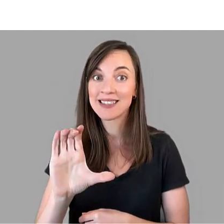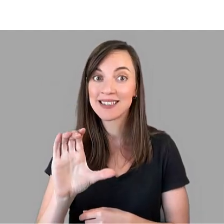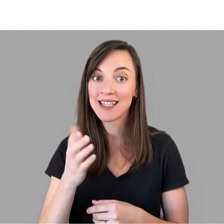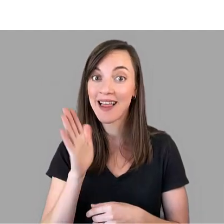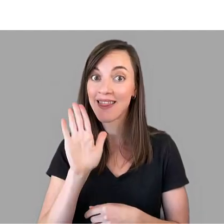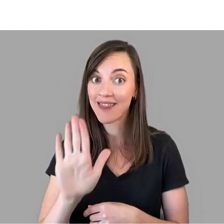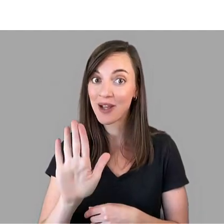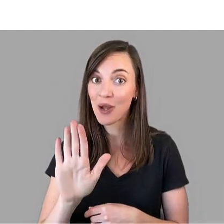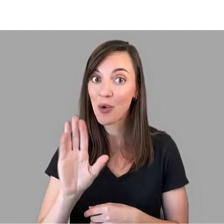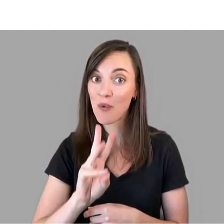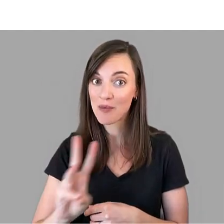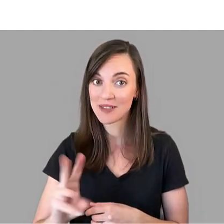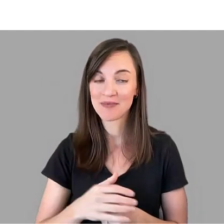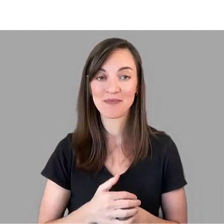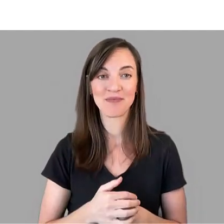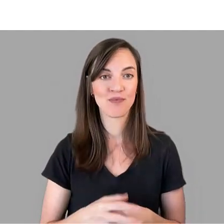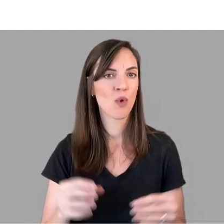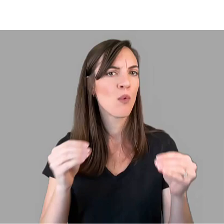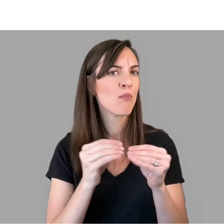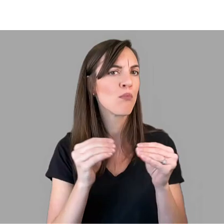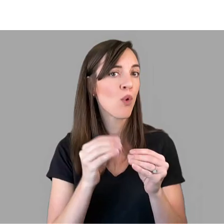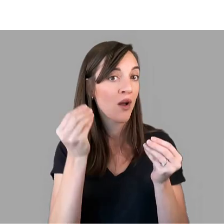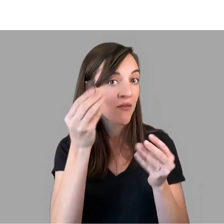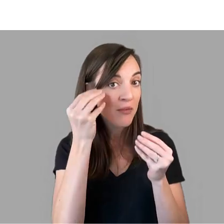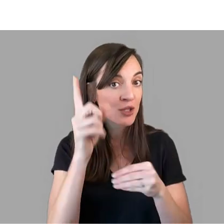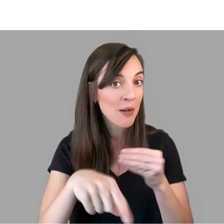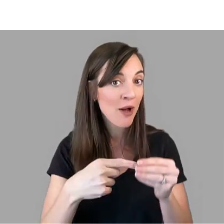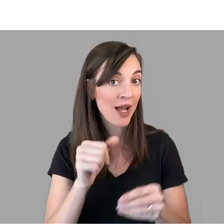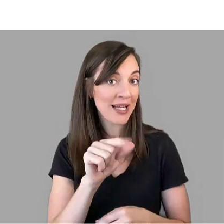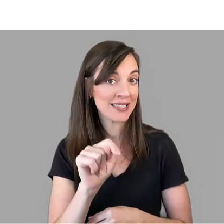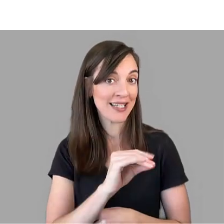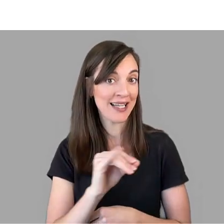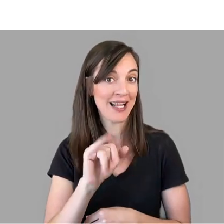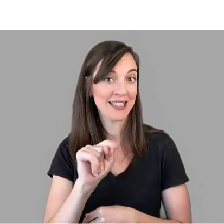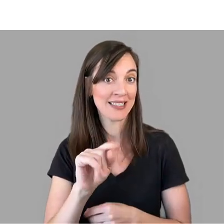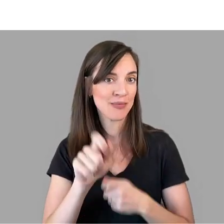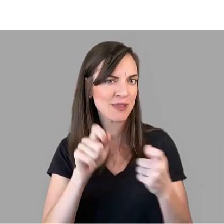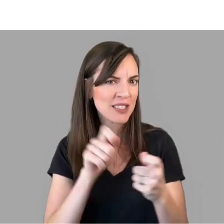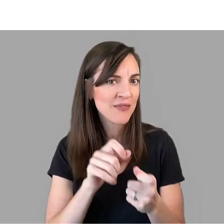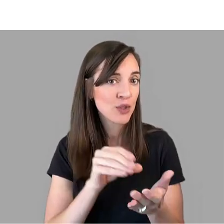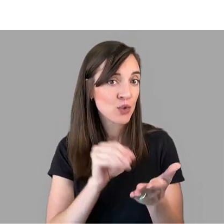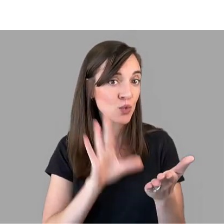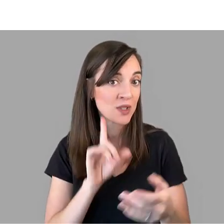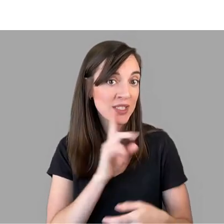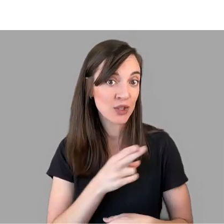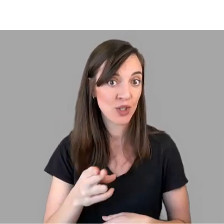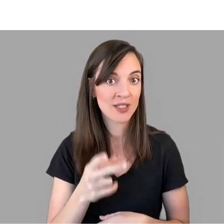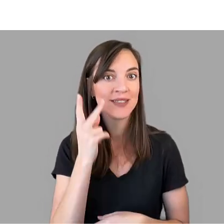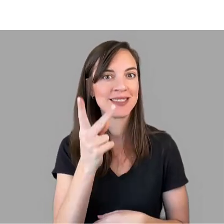website! For more on specific AT and IT for students who are DHH, be sure to check out